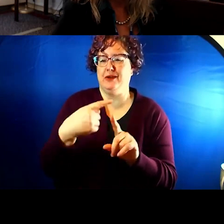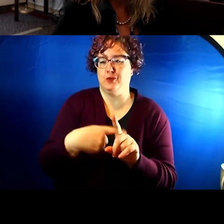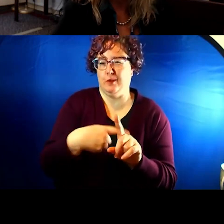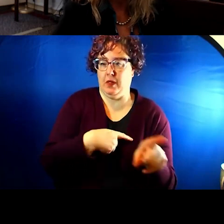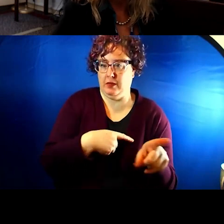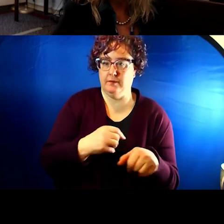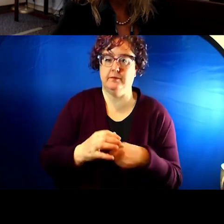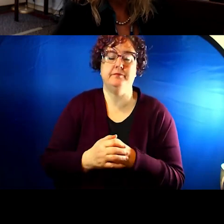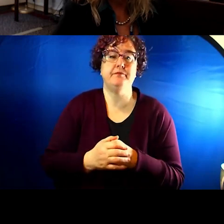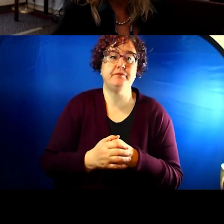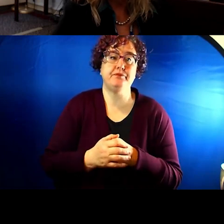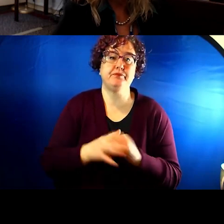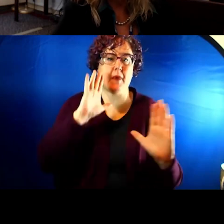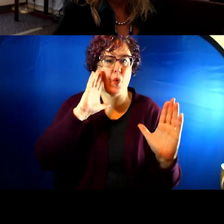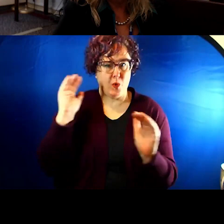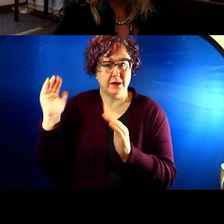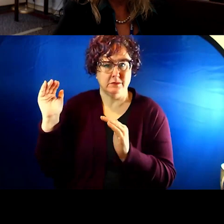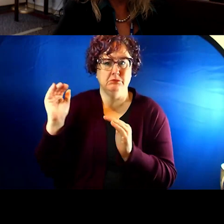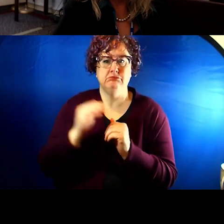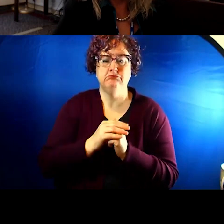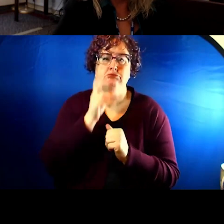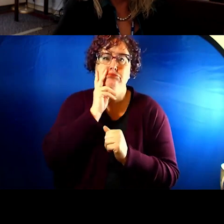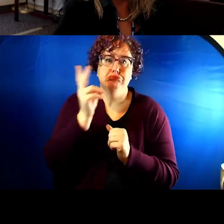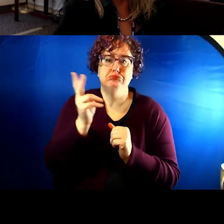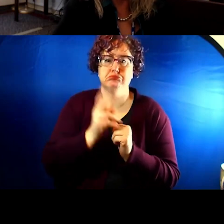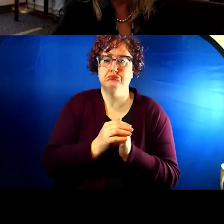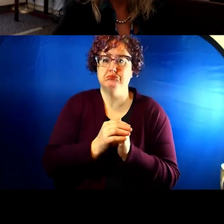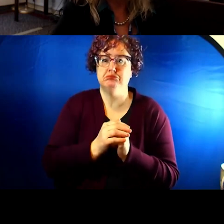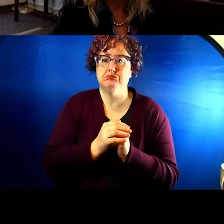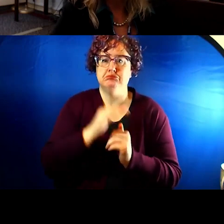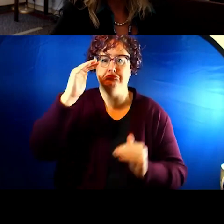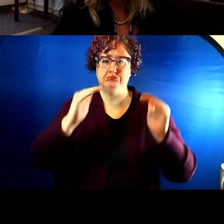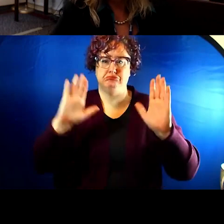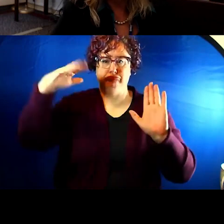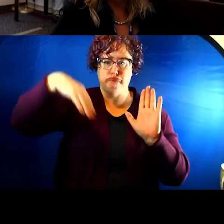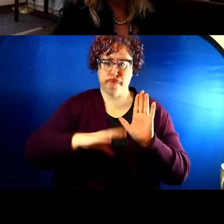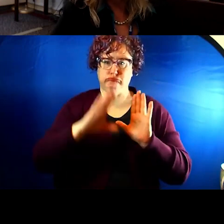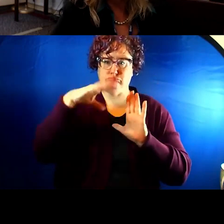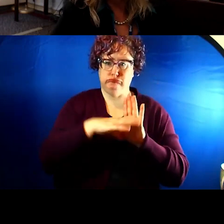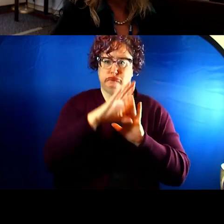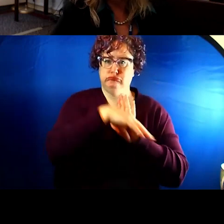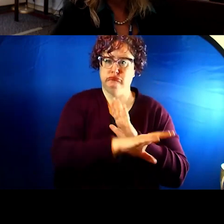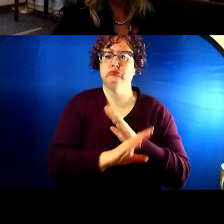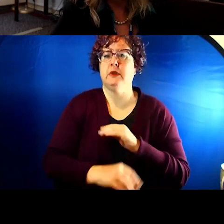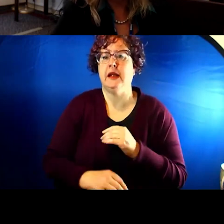WE EXPECT THAT WE WILL SEE MOVEMENT IN THIS NUMBER AS THE MOVEMENT PICKS UP.